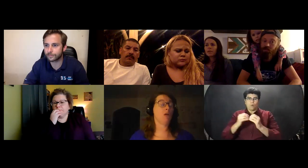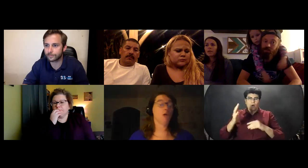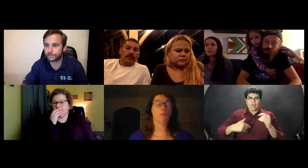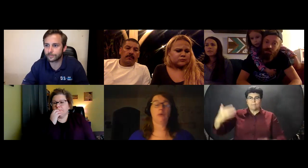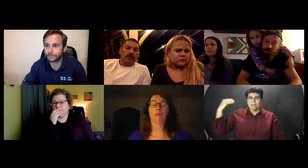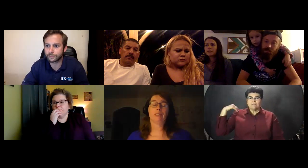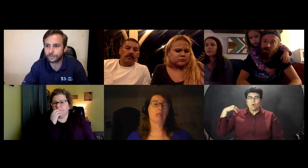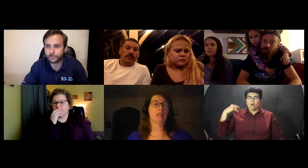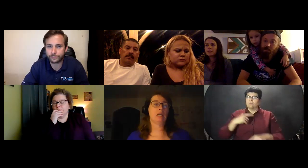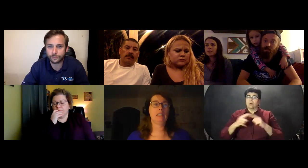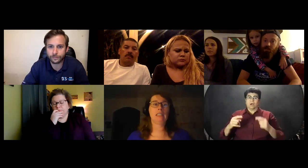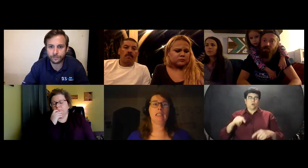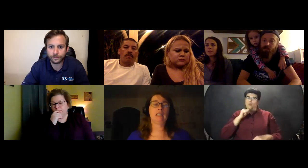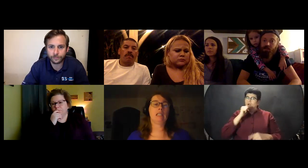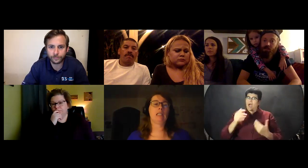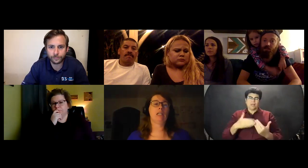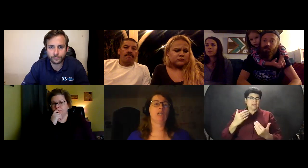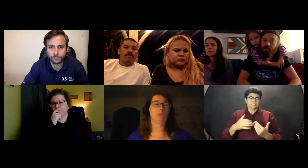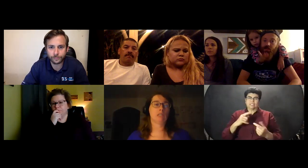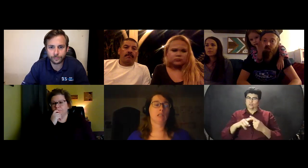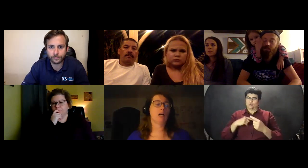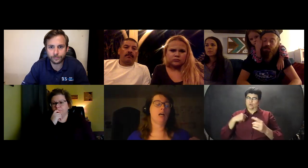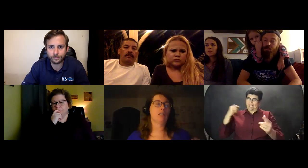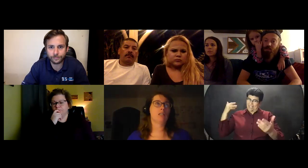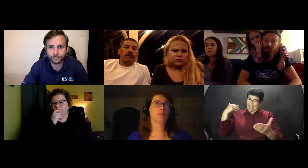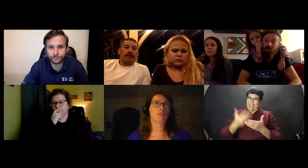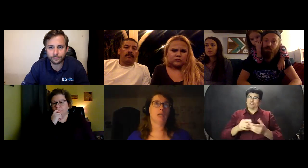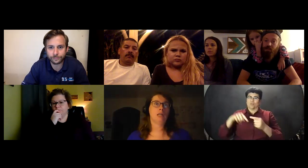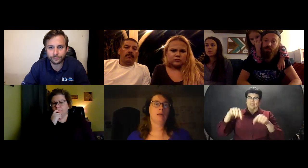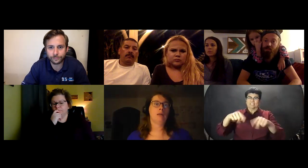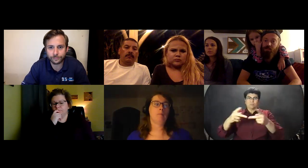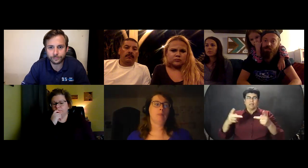but it was not easy getting here there